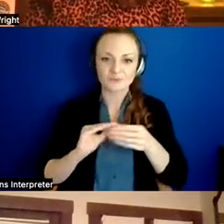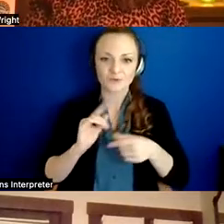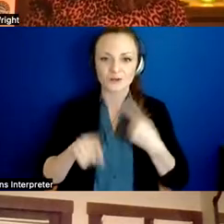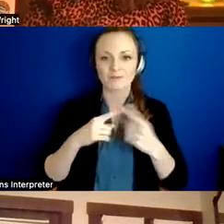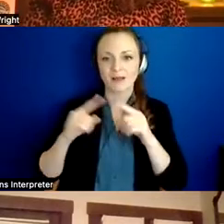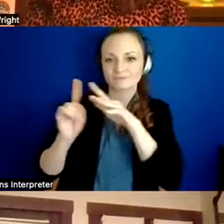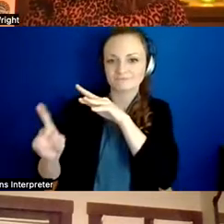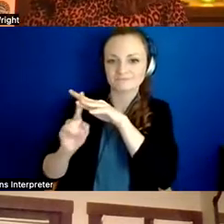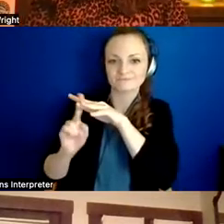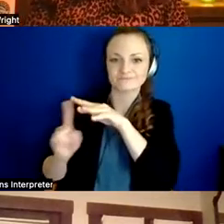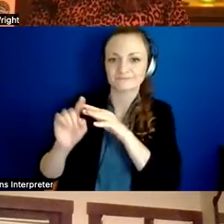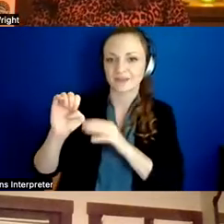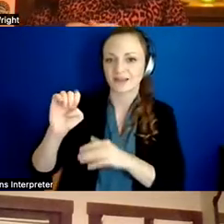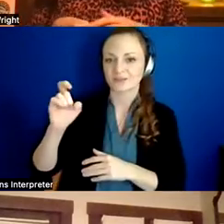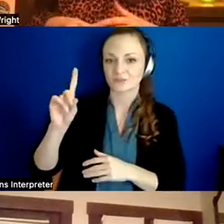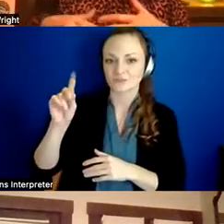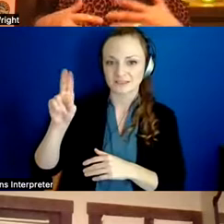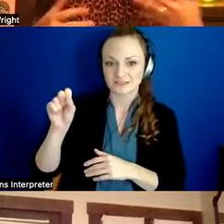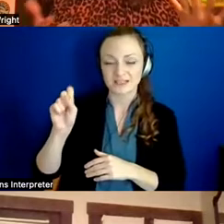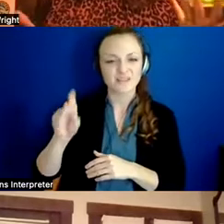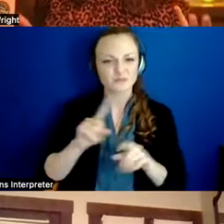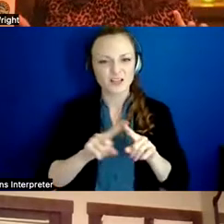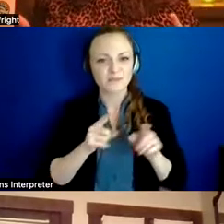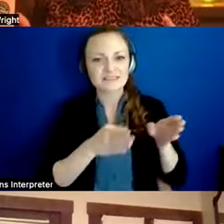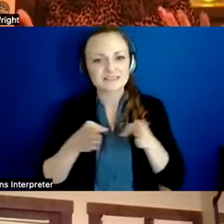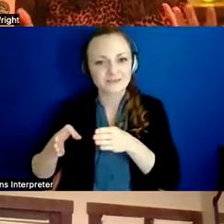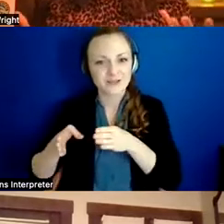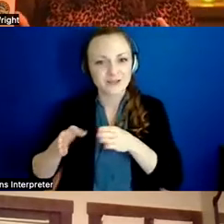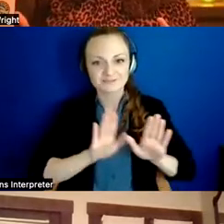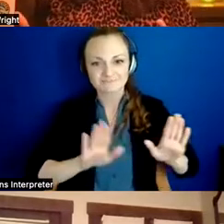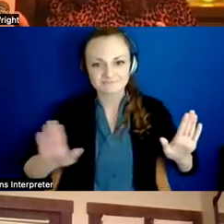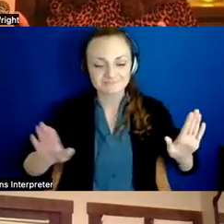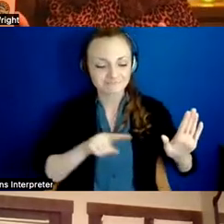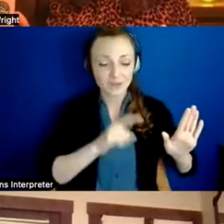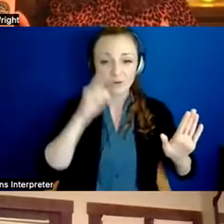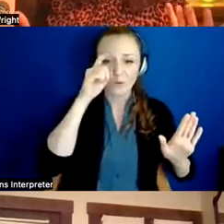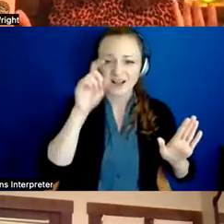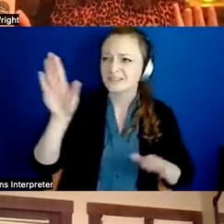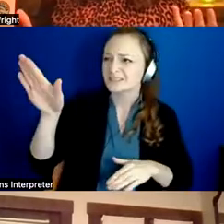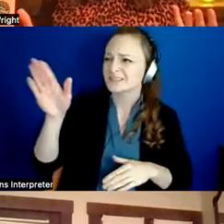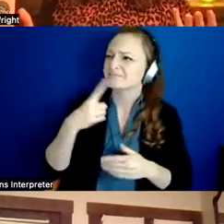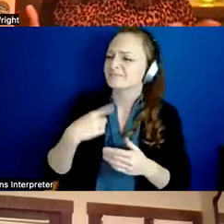19:42:42 The wise child says, tell me why we do this whole state or and what's the story?